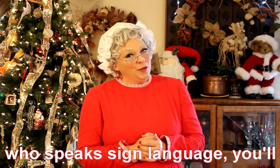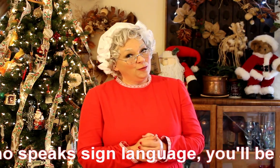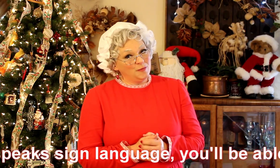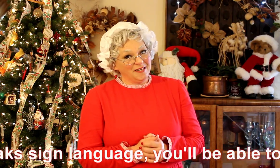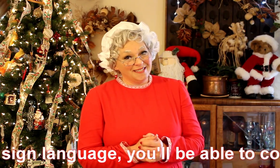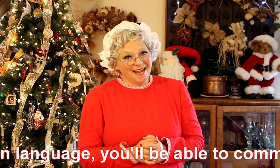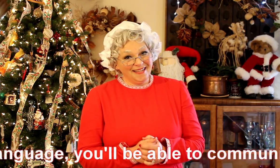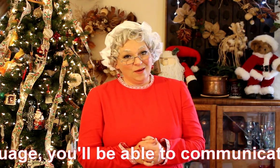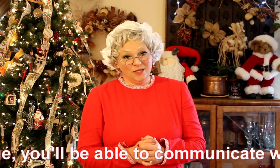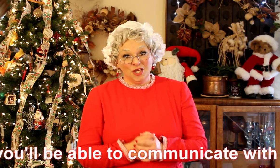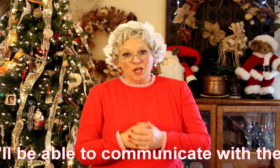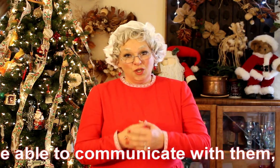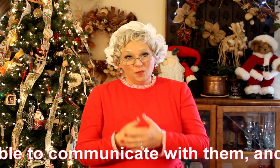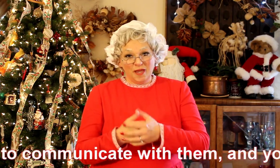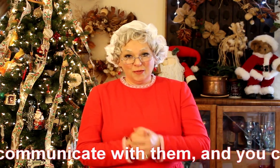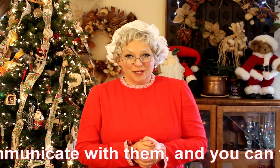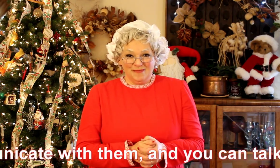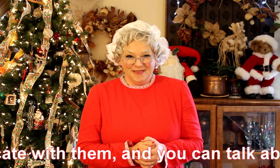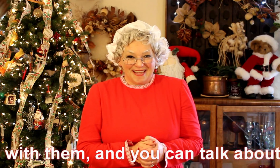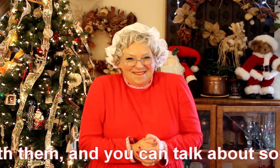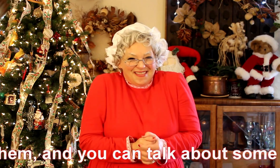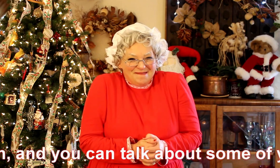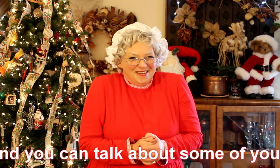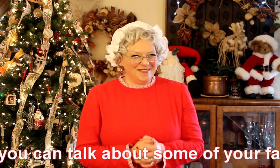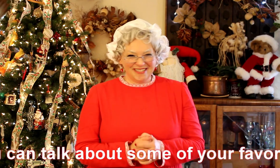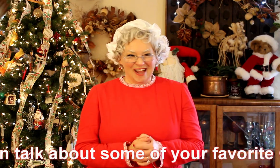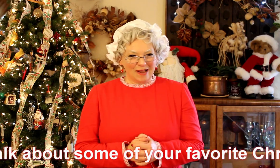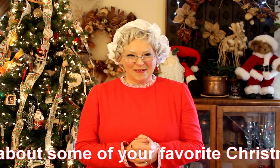who speaks sign language, you'll be able to communicate with them, and you can talk about